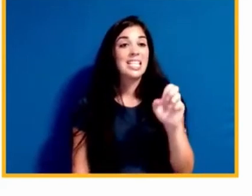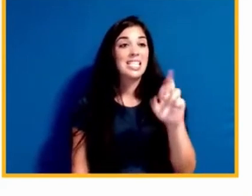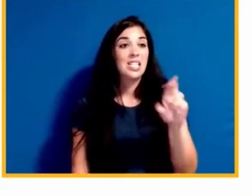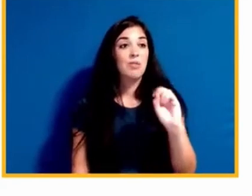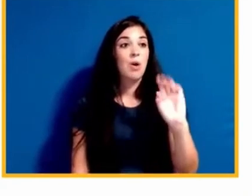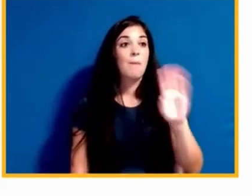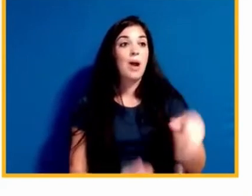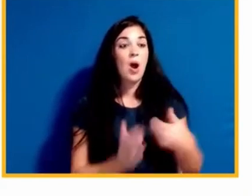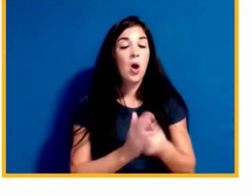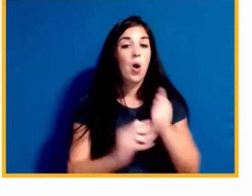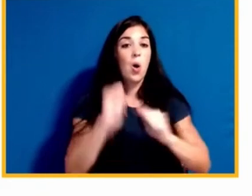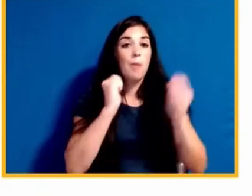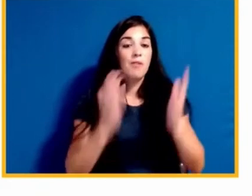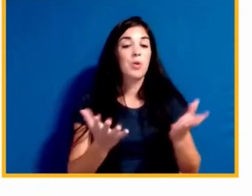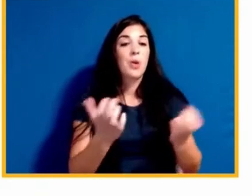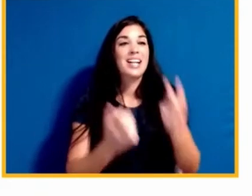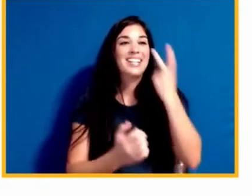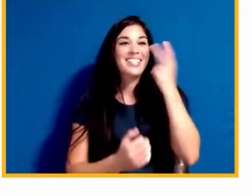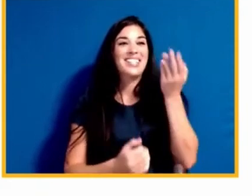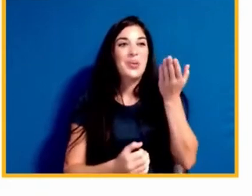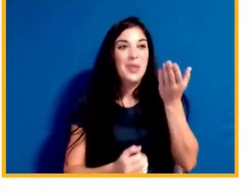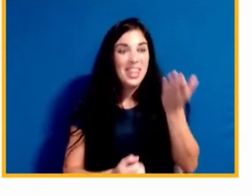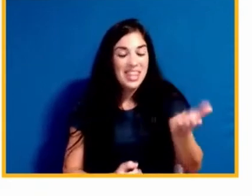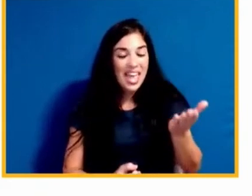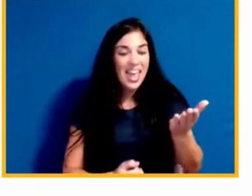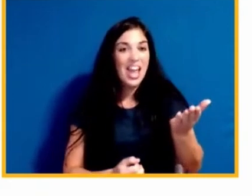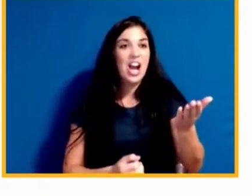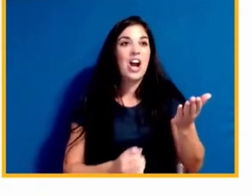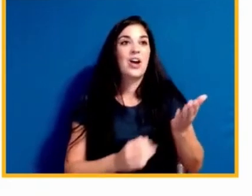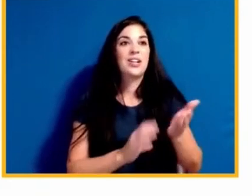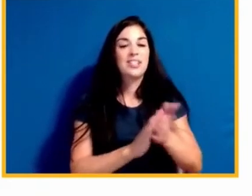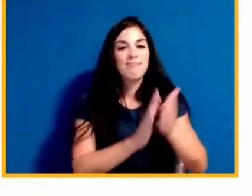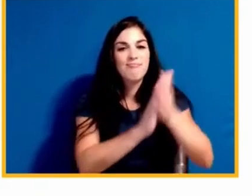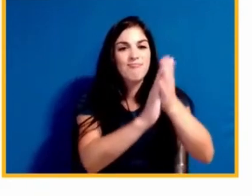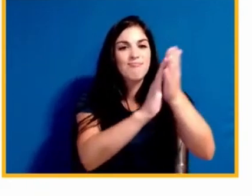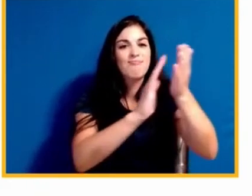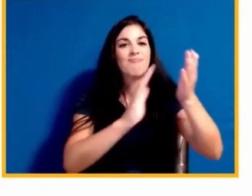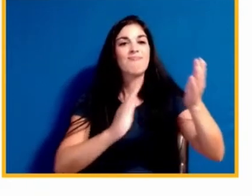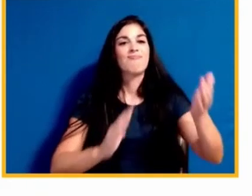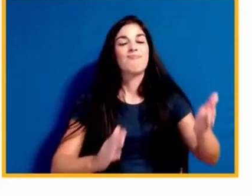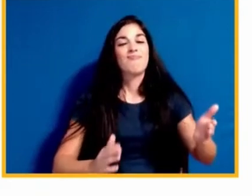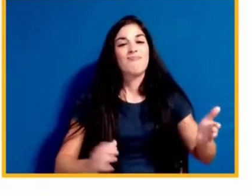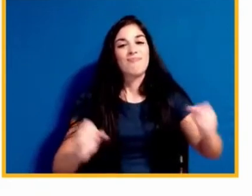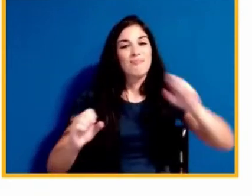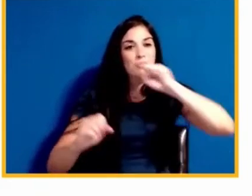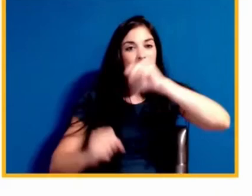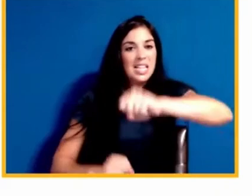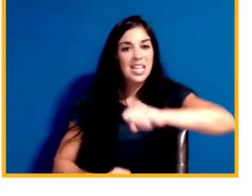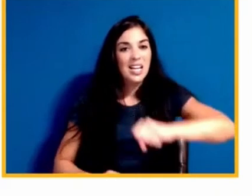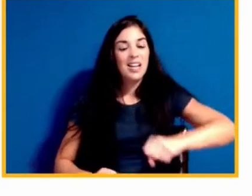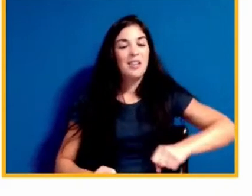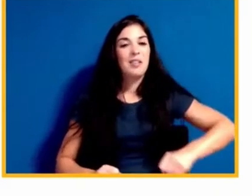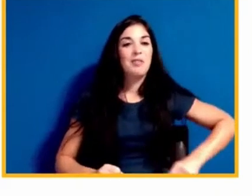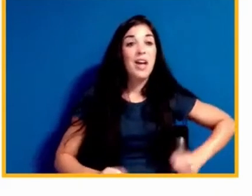we want to see all of you out there giving some hypes, giving some hearts, giving some loves, everything, some fire emojis, some,